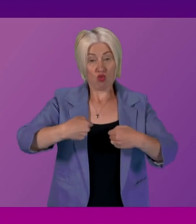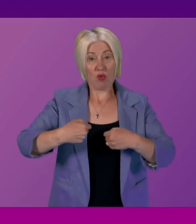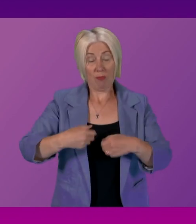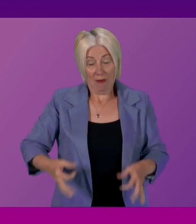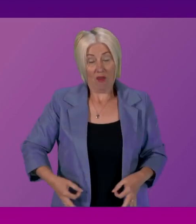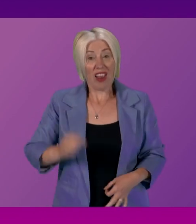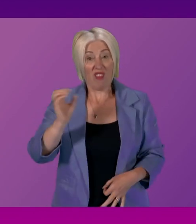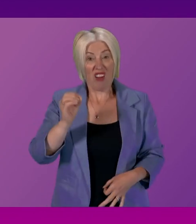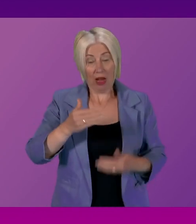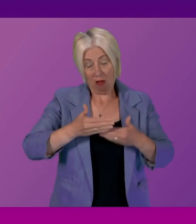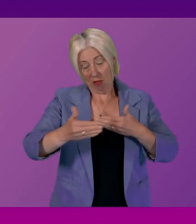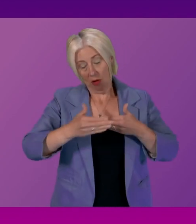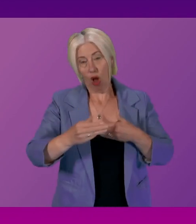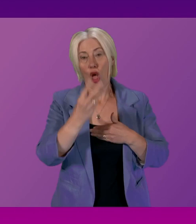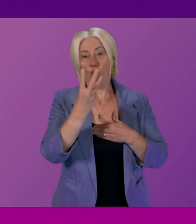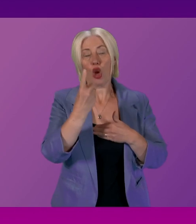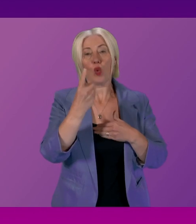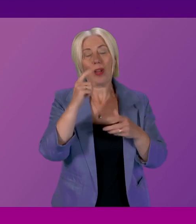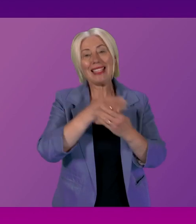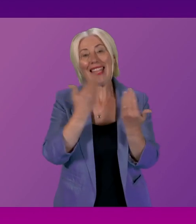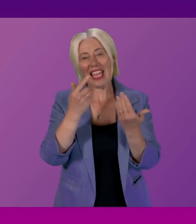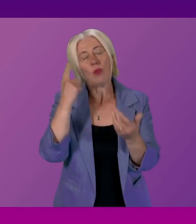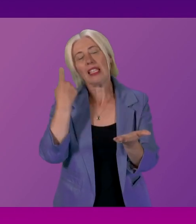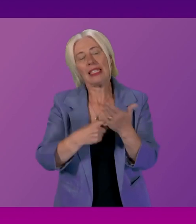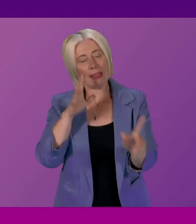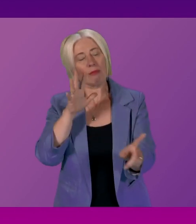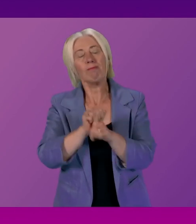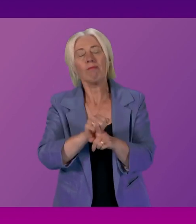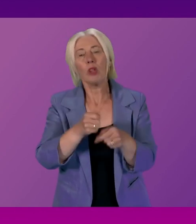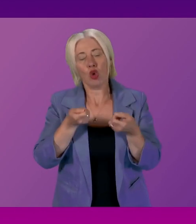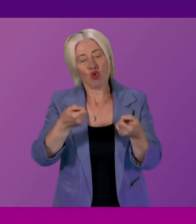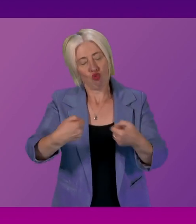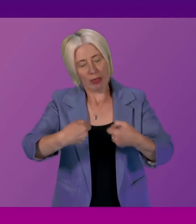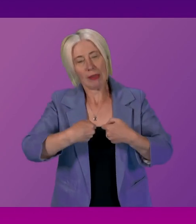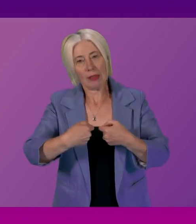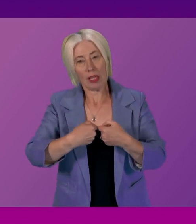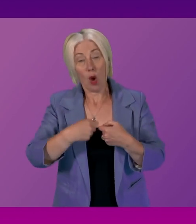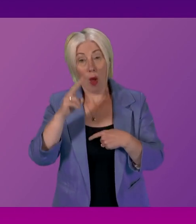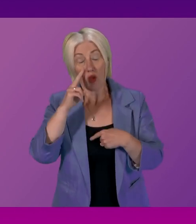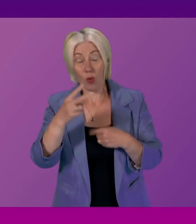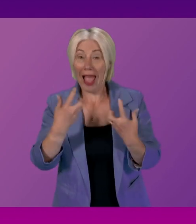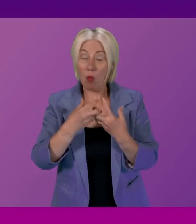31 days of a decision to treat. We want to consider what more we can do to improve that figure further.